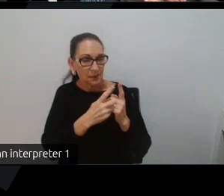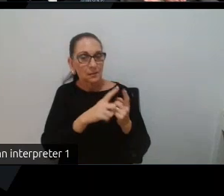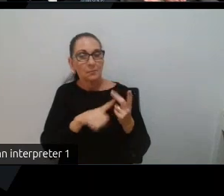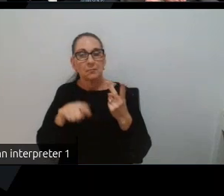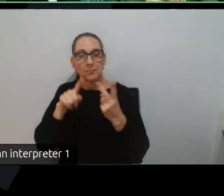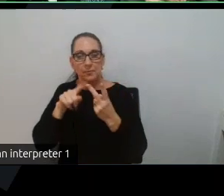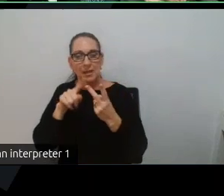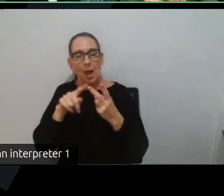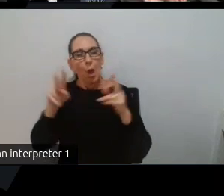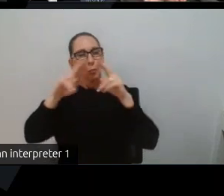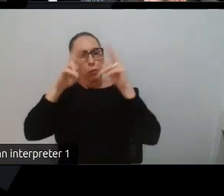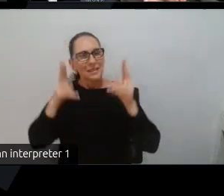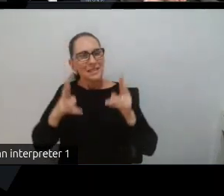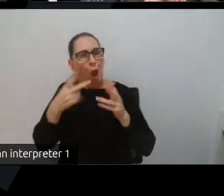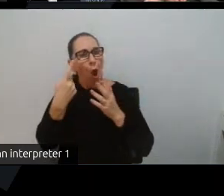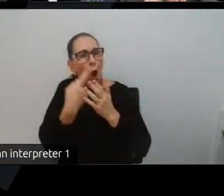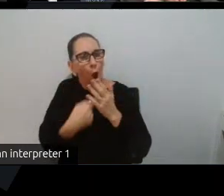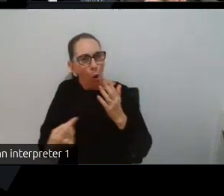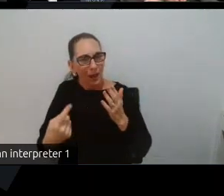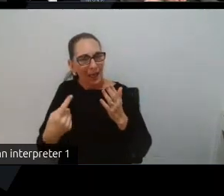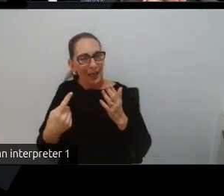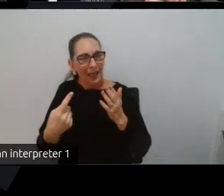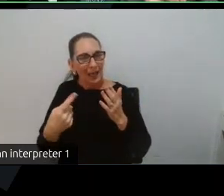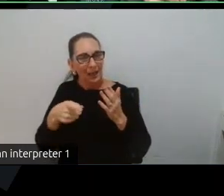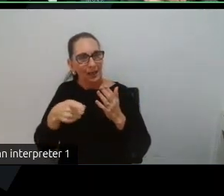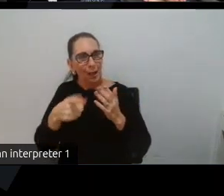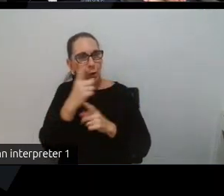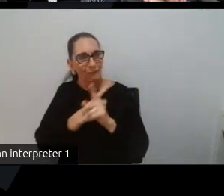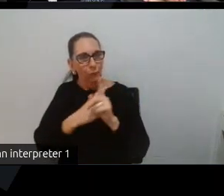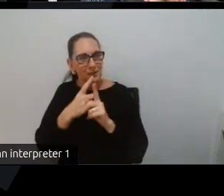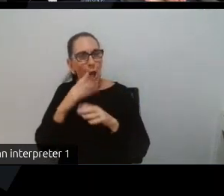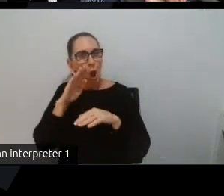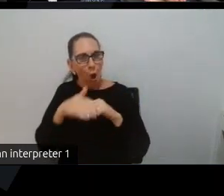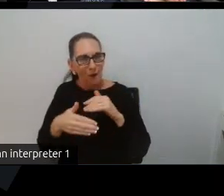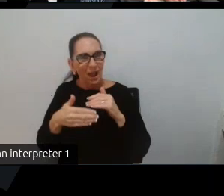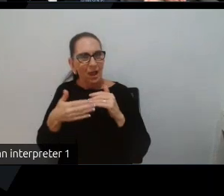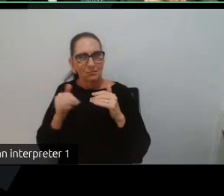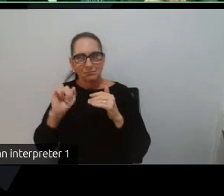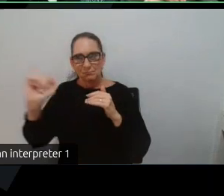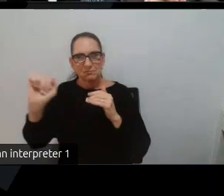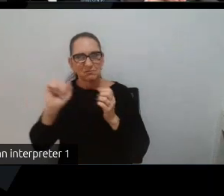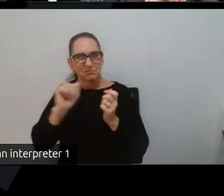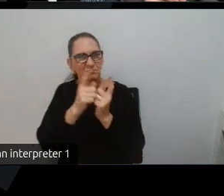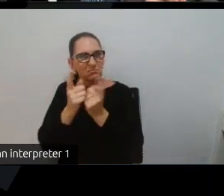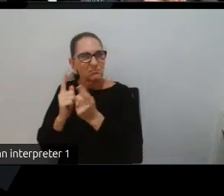conferences which as the name suggests deals with property only disputes and the third is